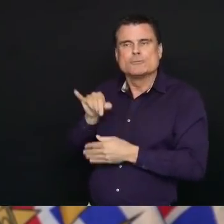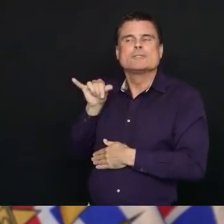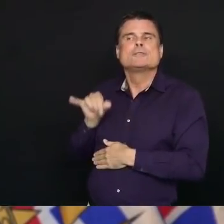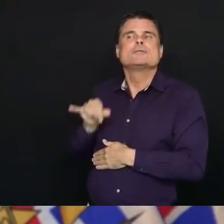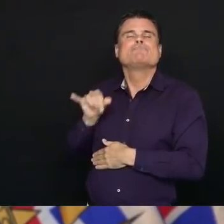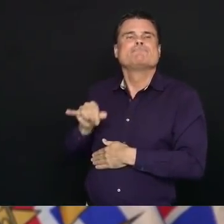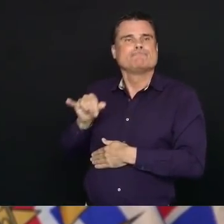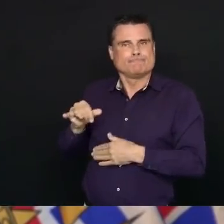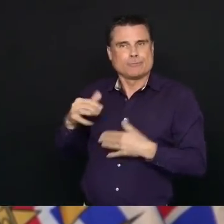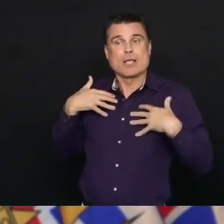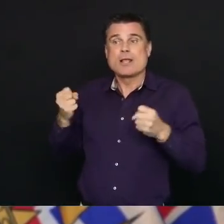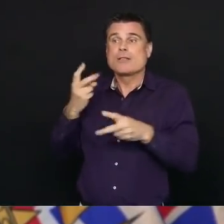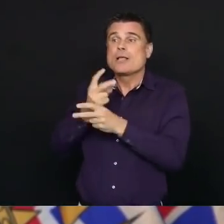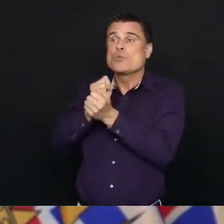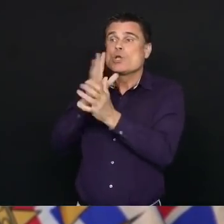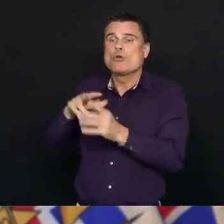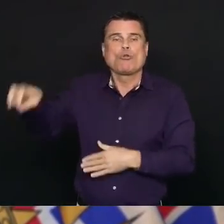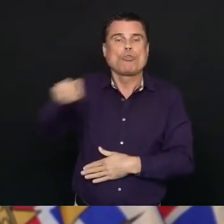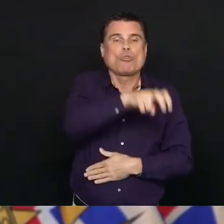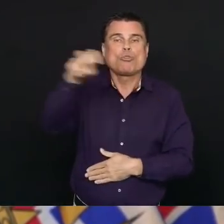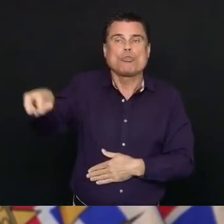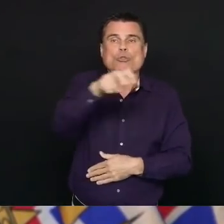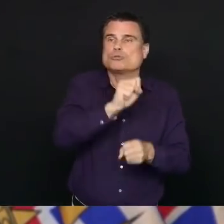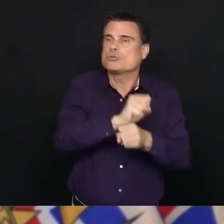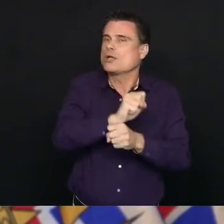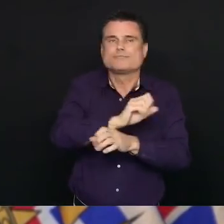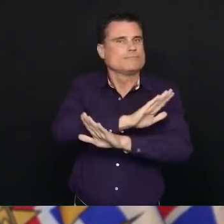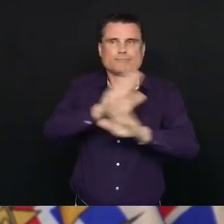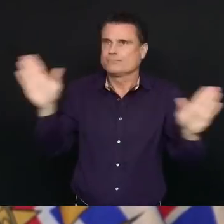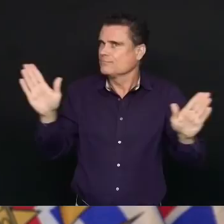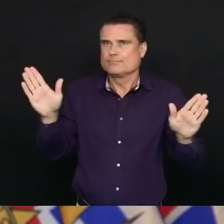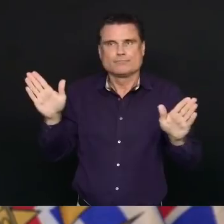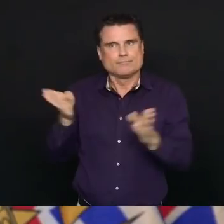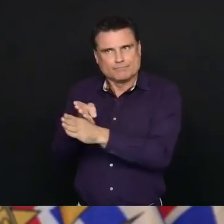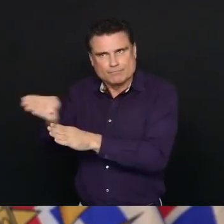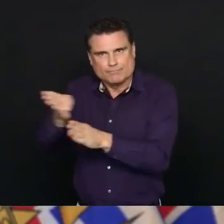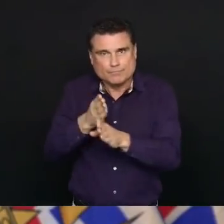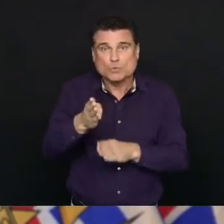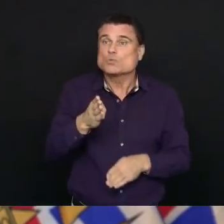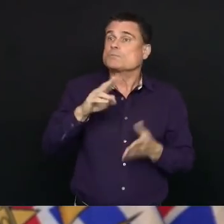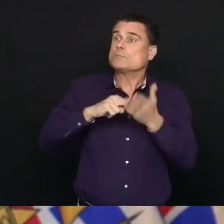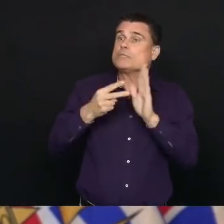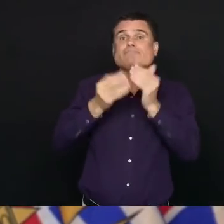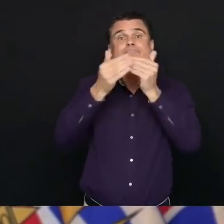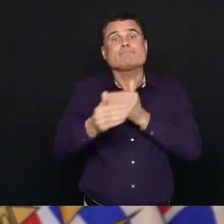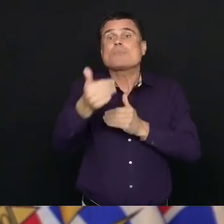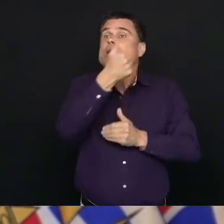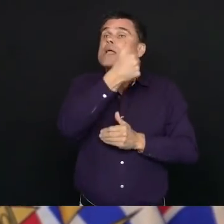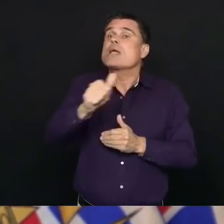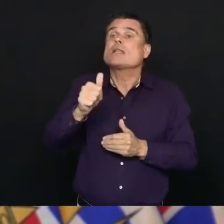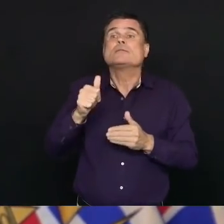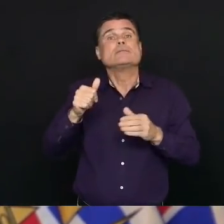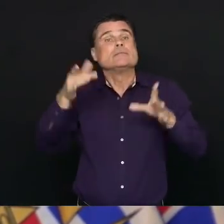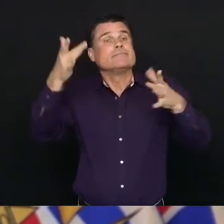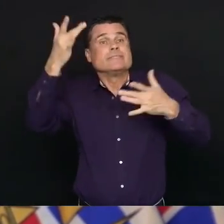outbreak and indeed recognized her from outbreaks that we have every year. Whether influencer or gastrointestinal outbreaks or antimicrobial assistance outbreaks.